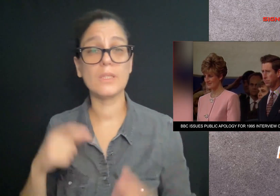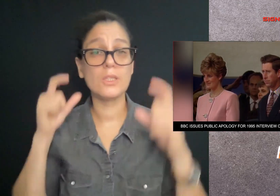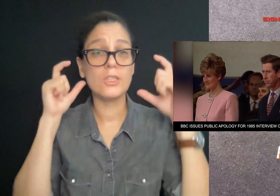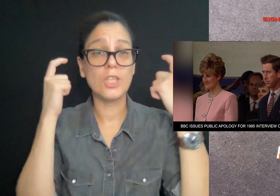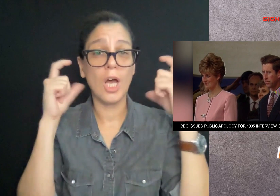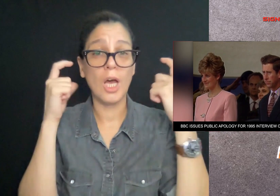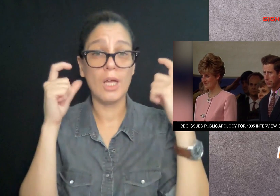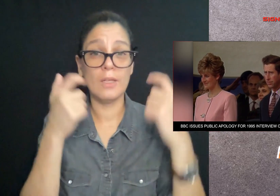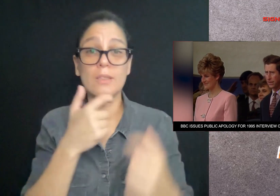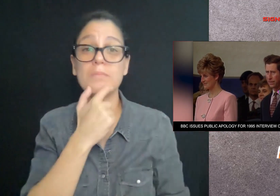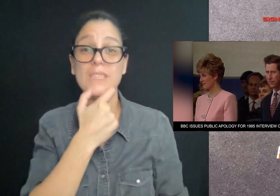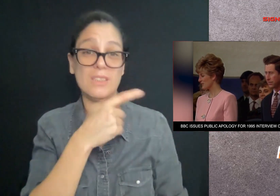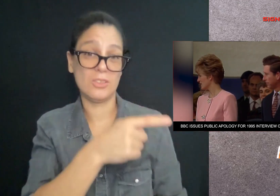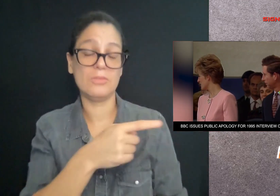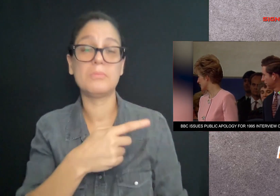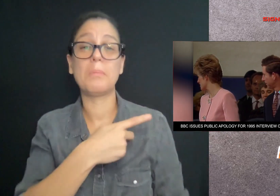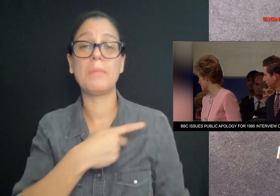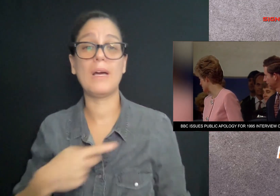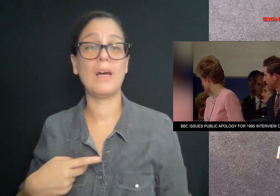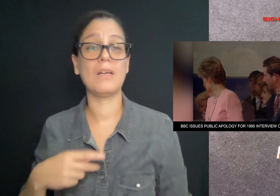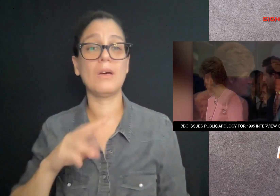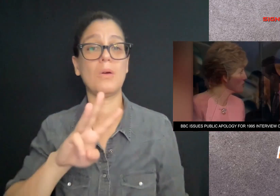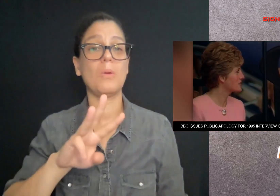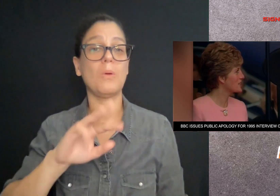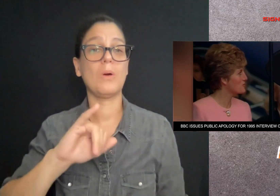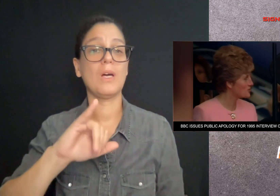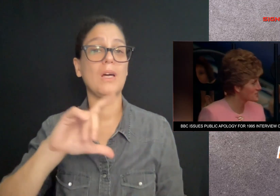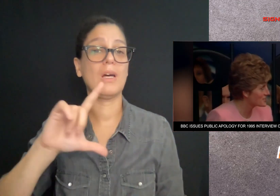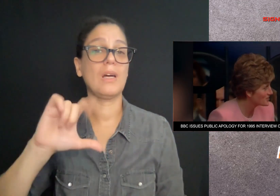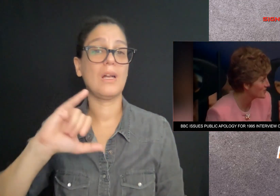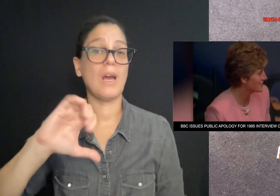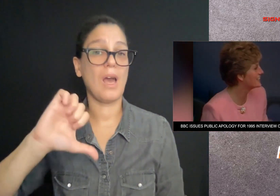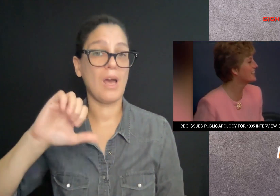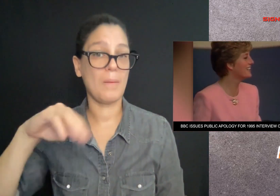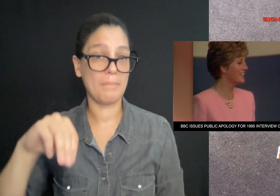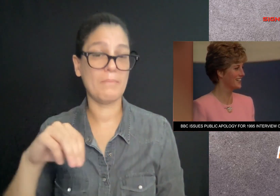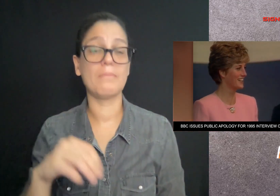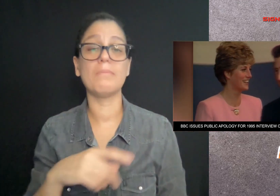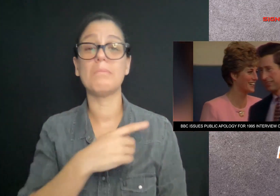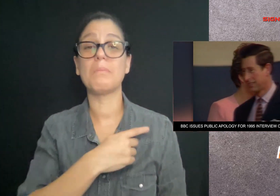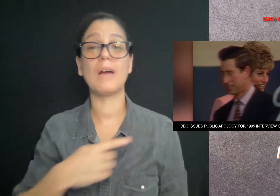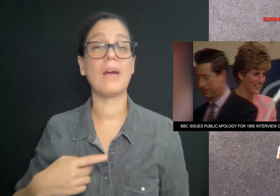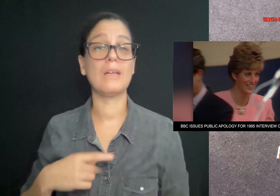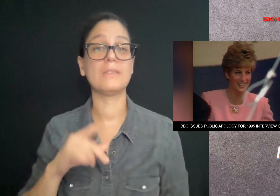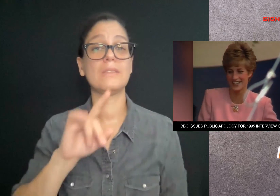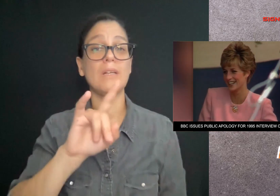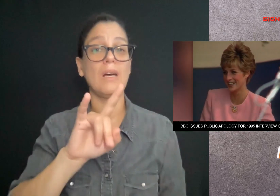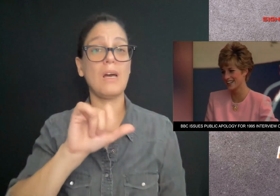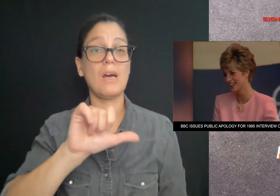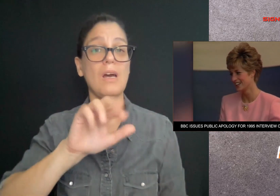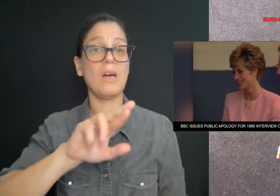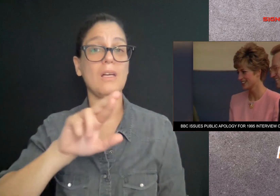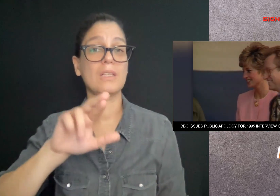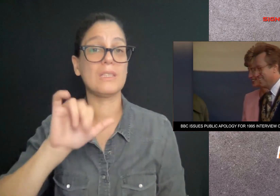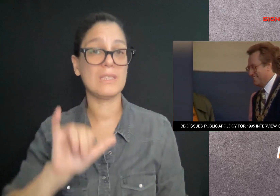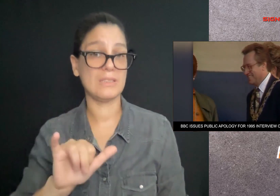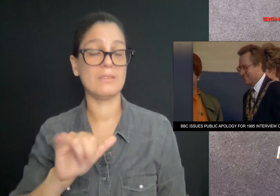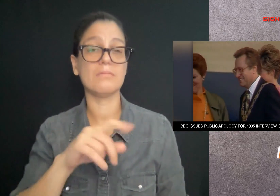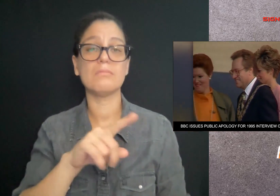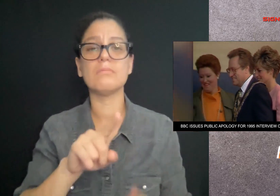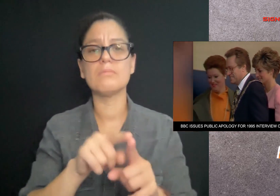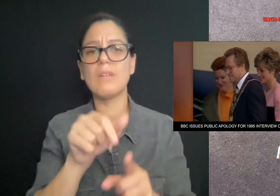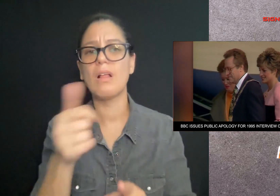the BBC issued a formal public apology to the UK's Prince Charles Prince William Prince